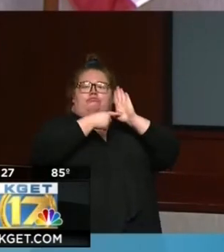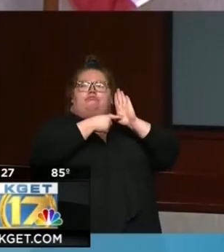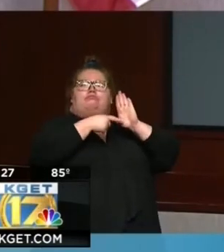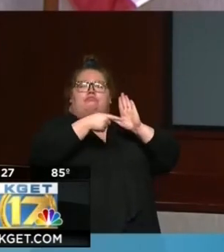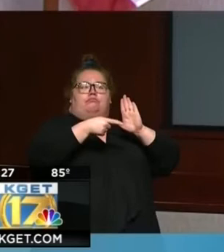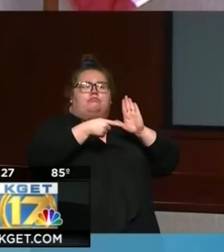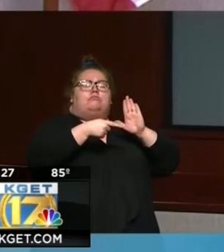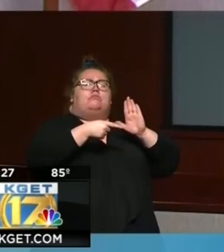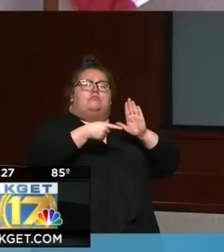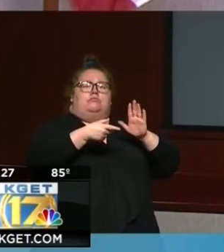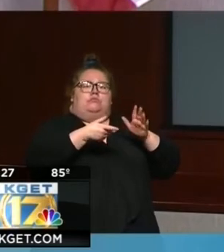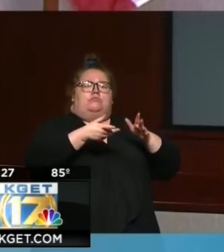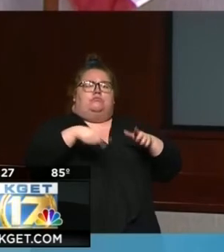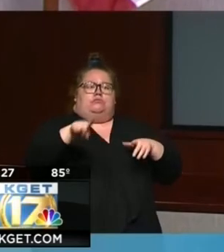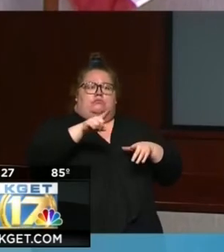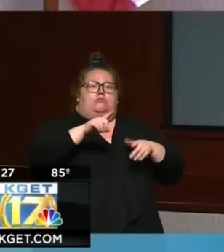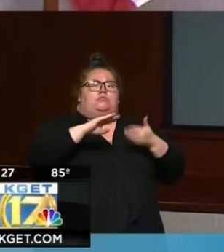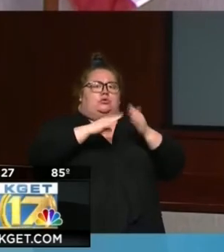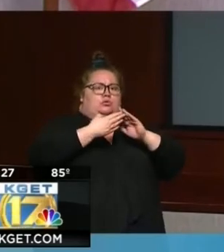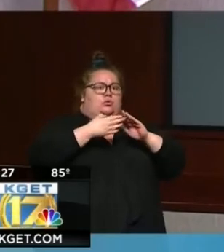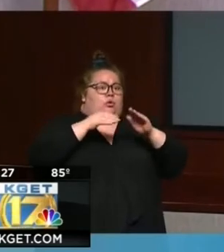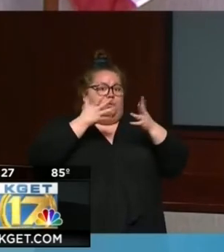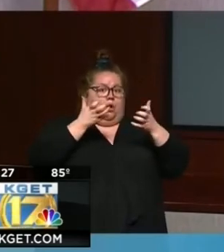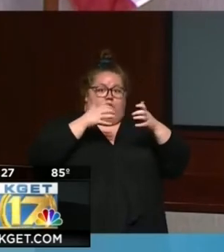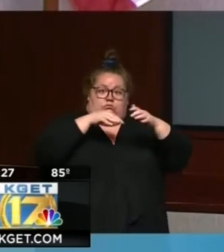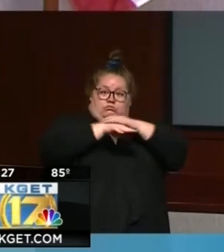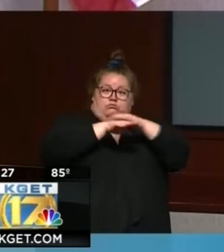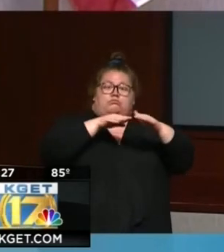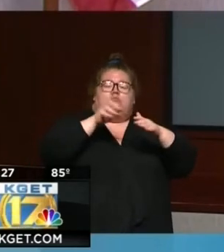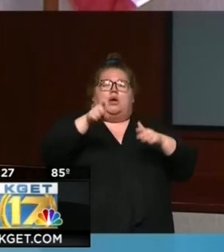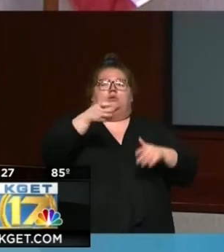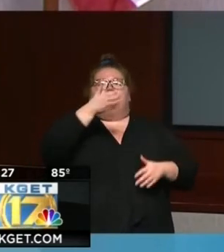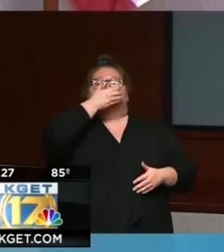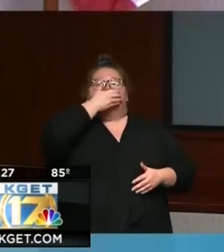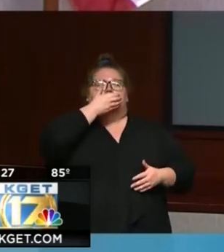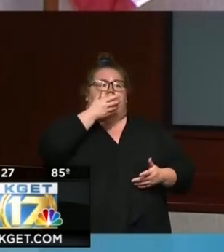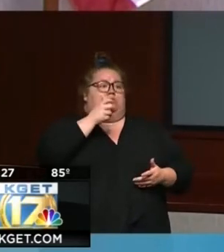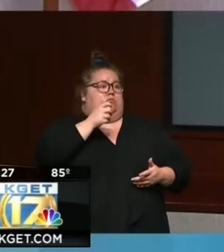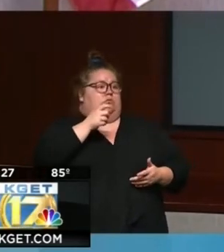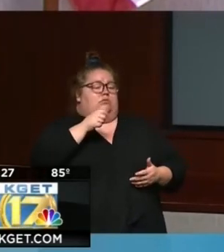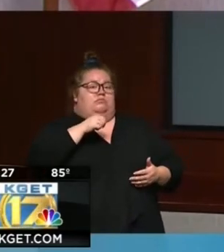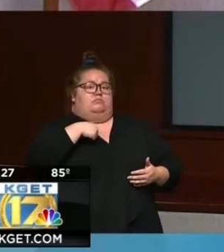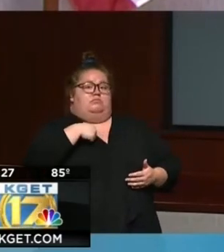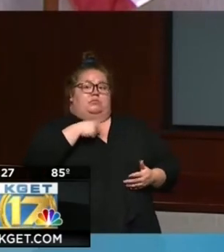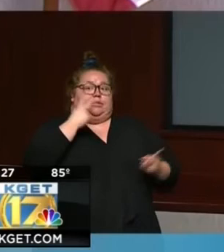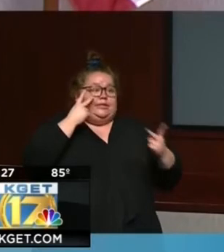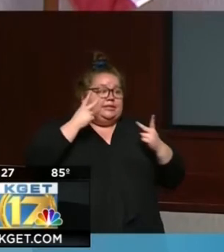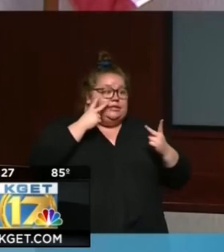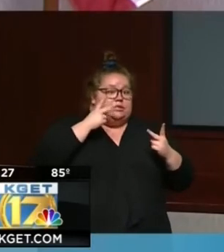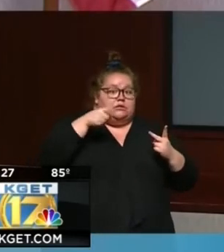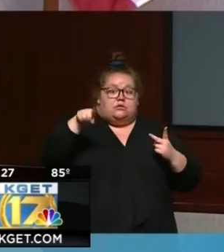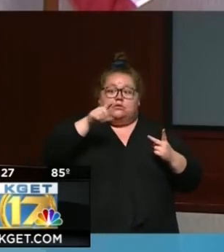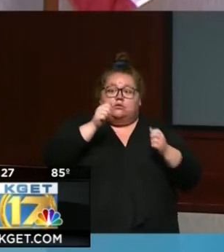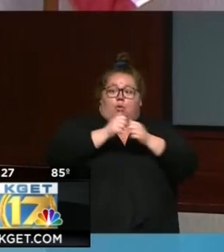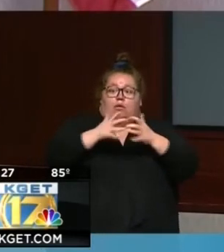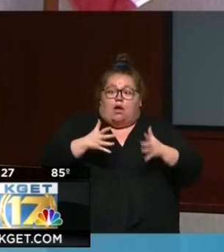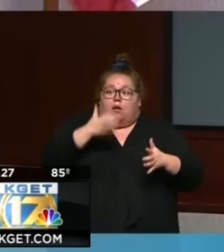BUSINESSES THAT I VISITED THIS WEEKEND HAD SIGNAGE THAT WERE ASKING FOLKS TO WEAR MASKS TO